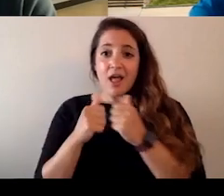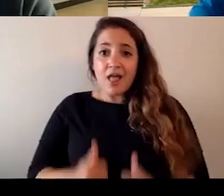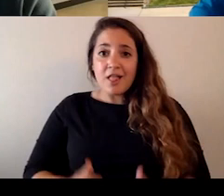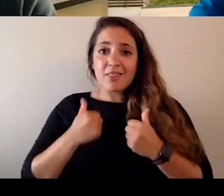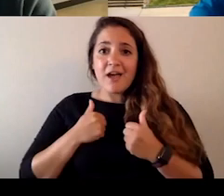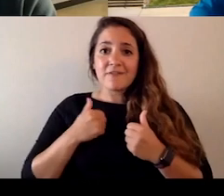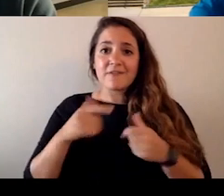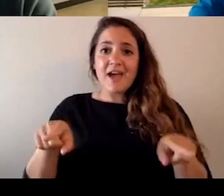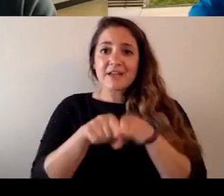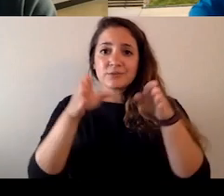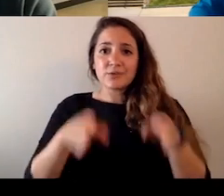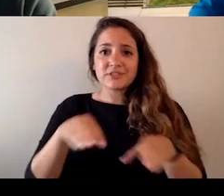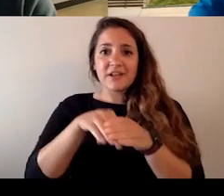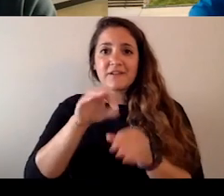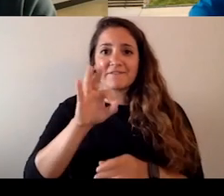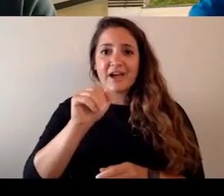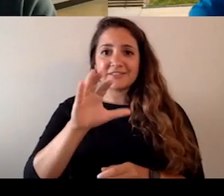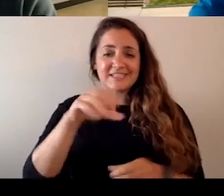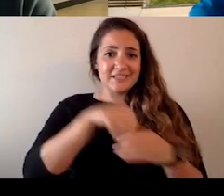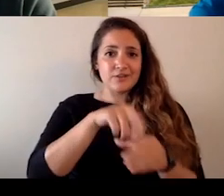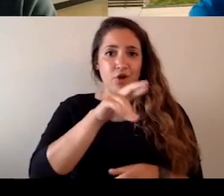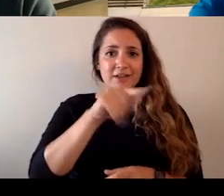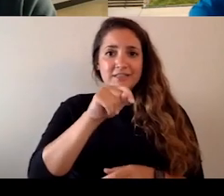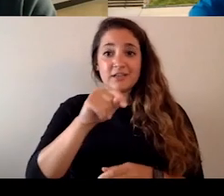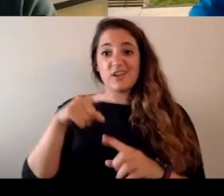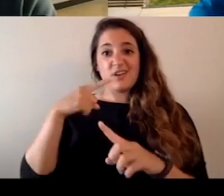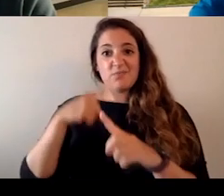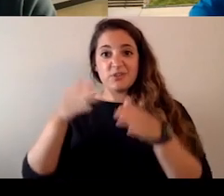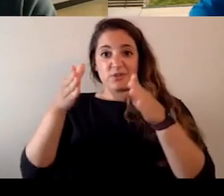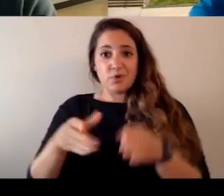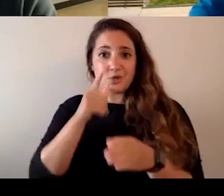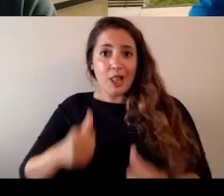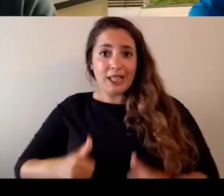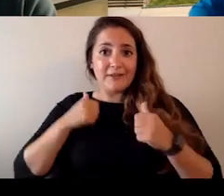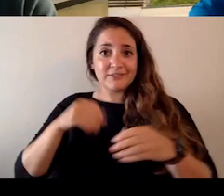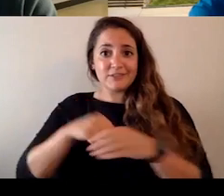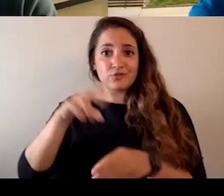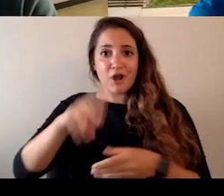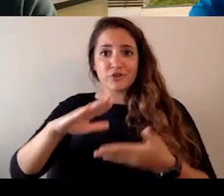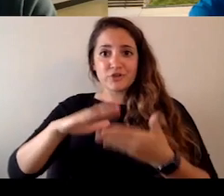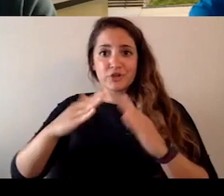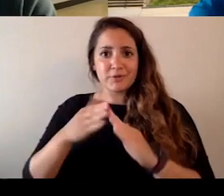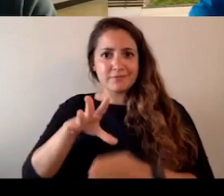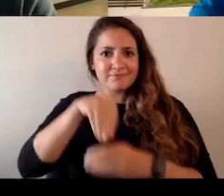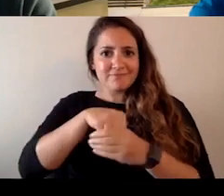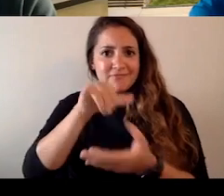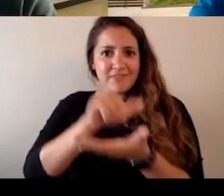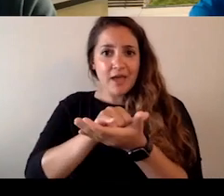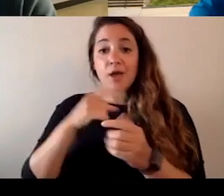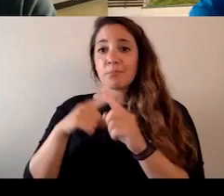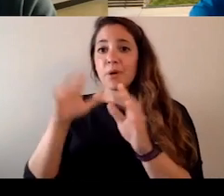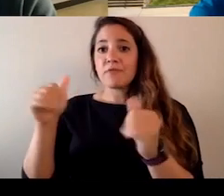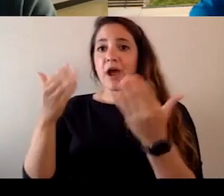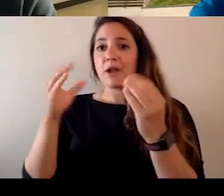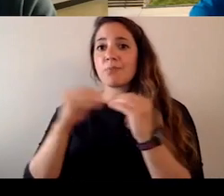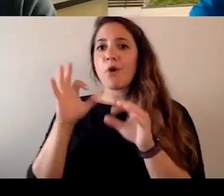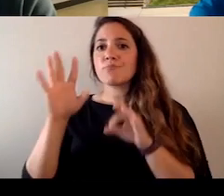life as a community member within the greater Rochester community, along with providing you useful insight and advice.